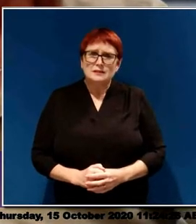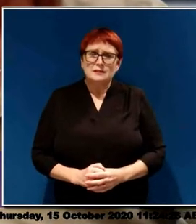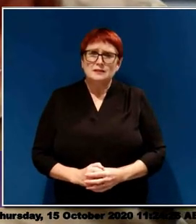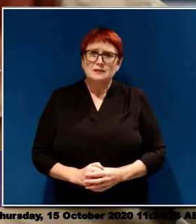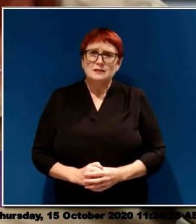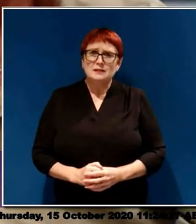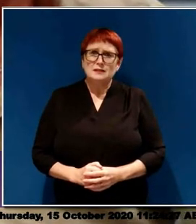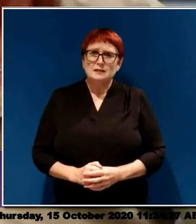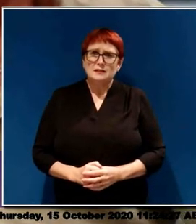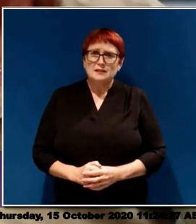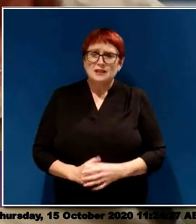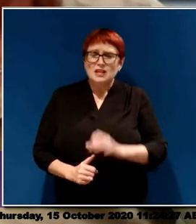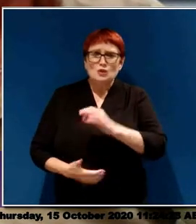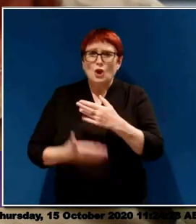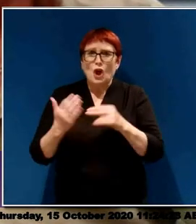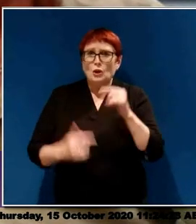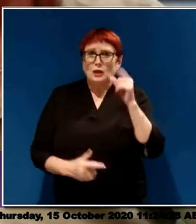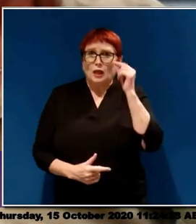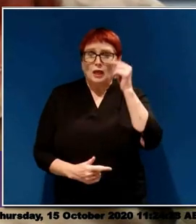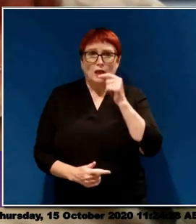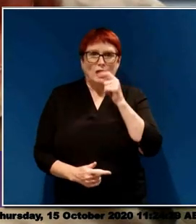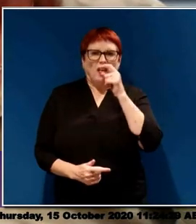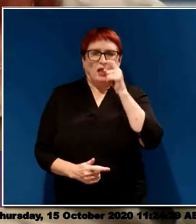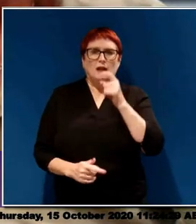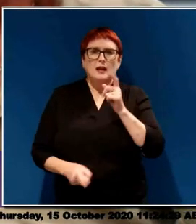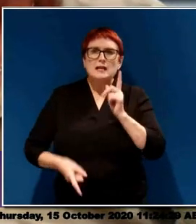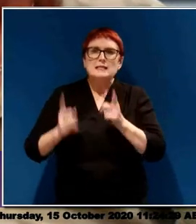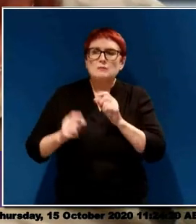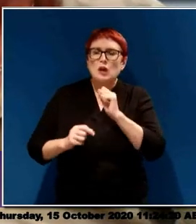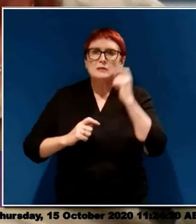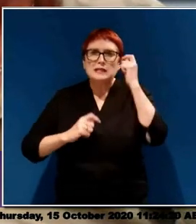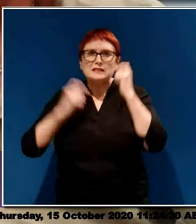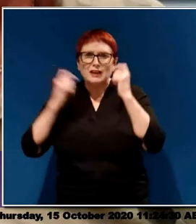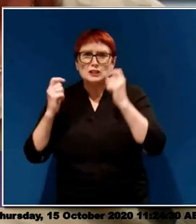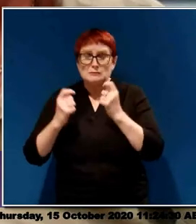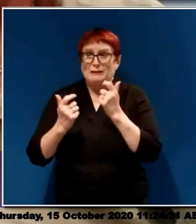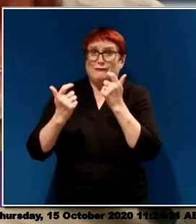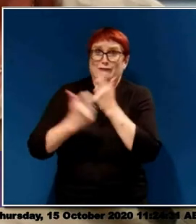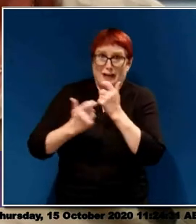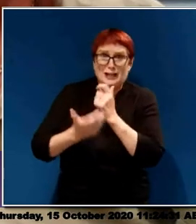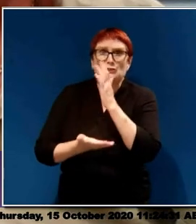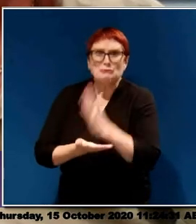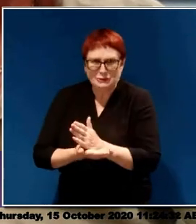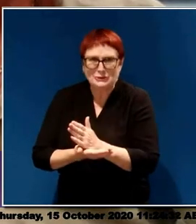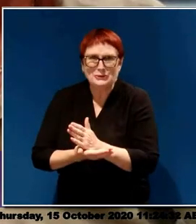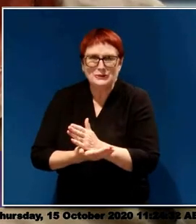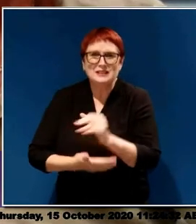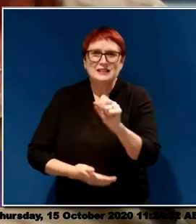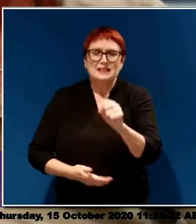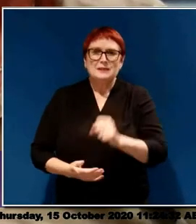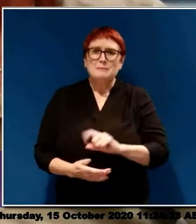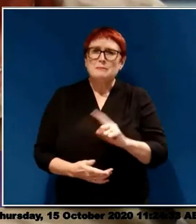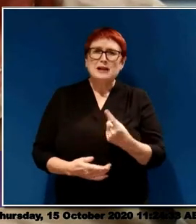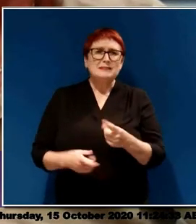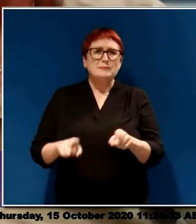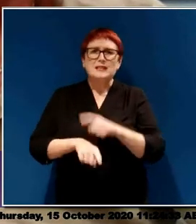some of it is hilarious, don't get me wrong, it's funny but at the same time it's just debilitating.